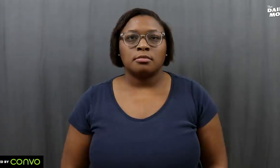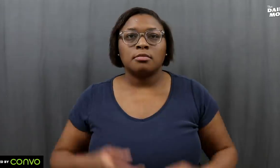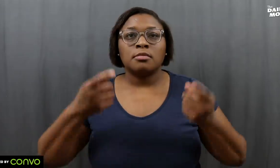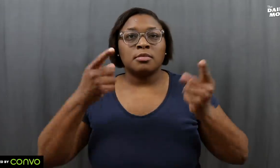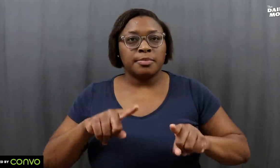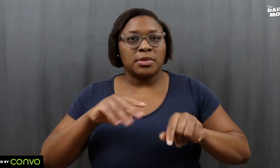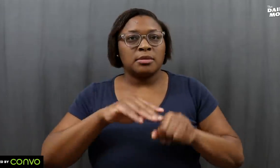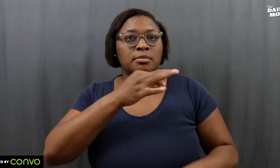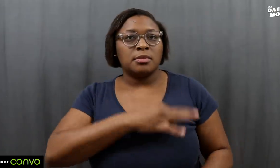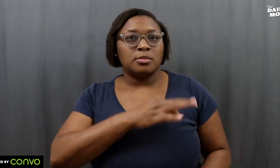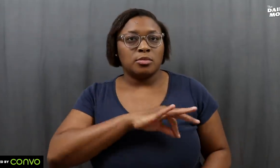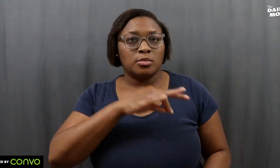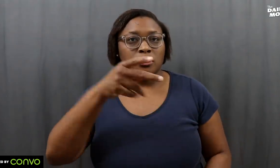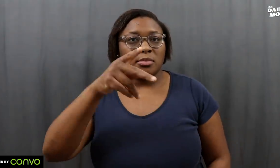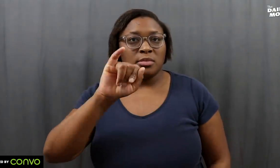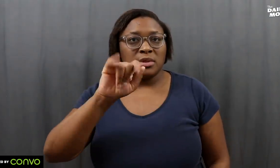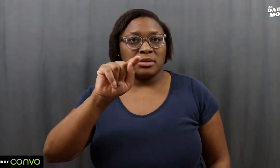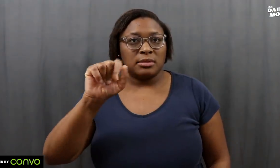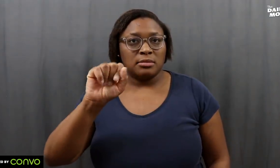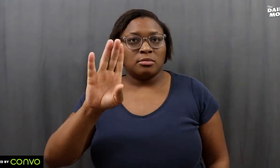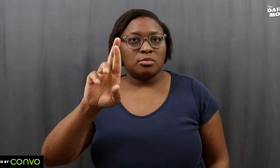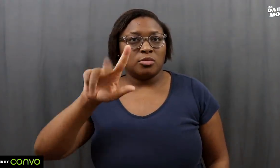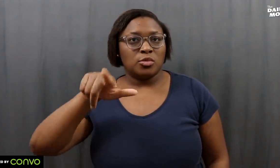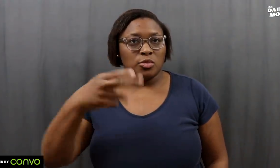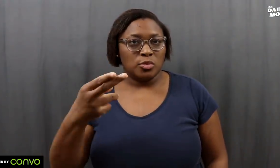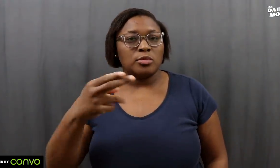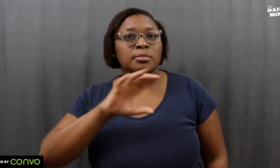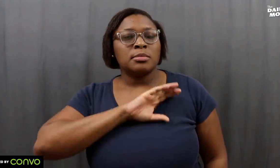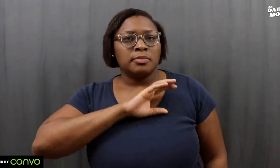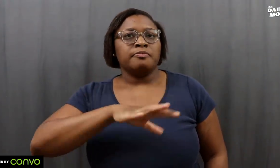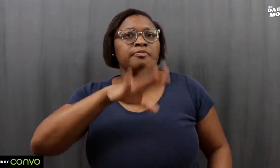In Pittsburgh on early Sunday morning,